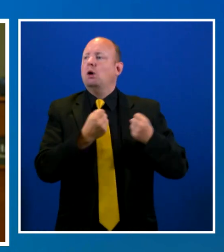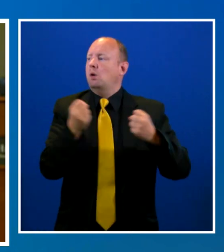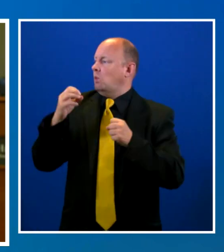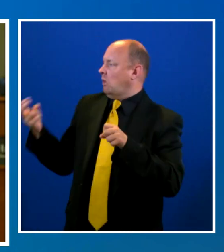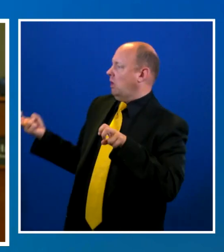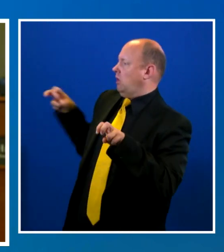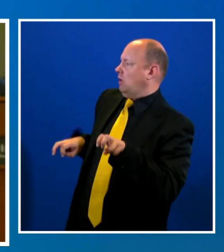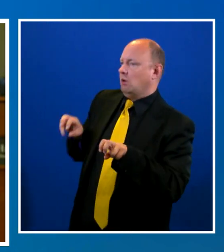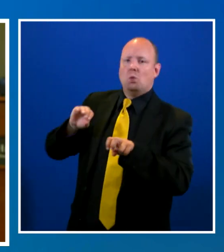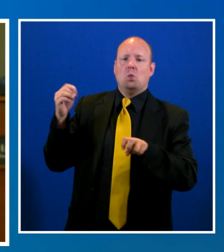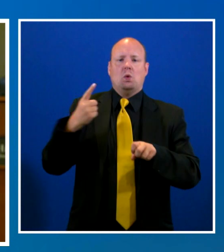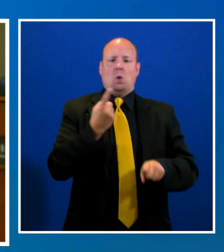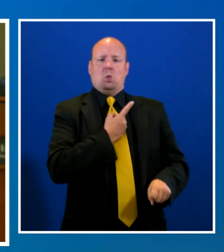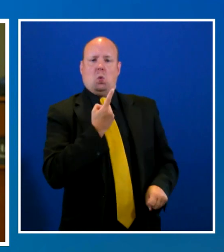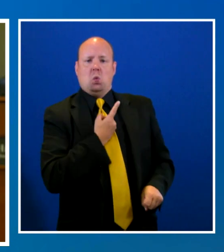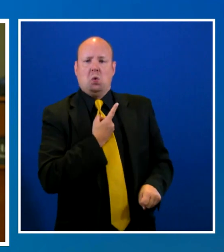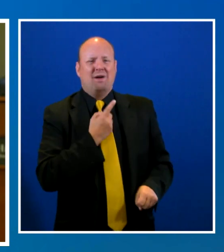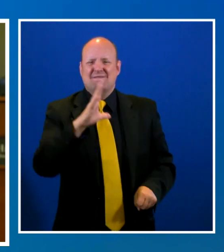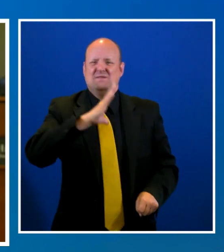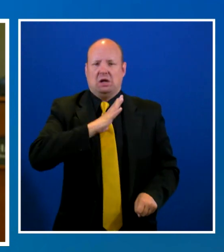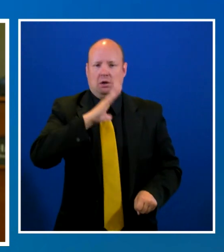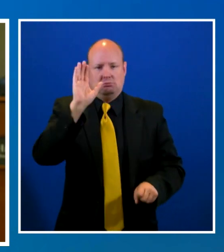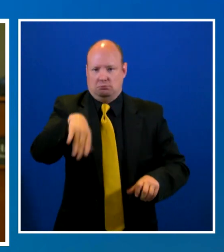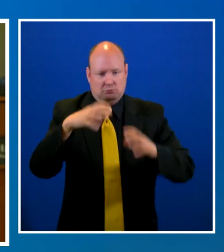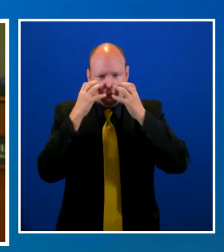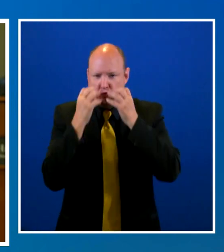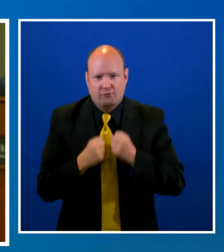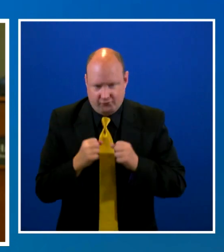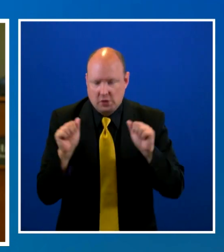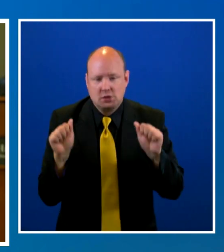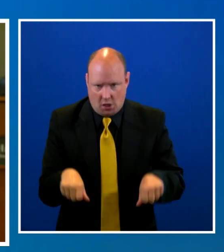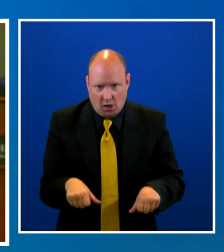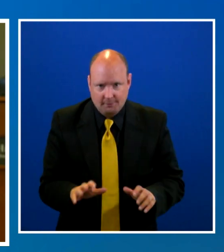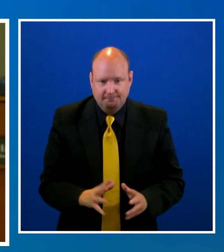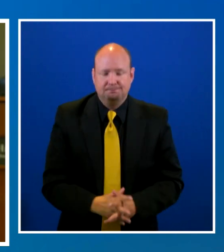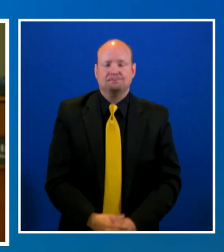As our vaccination efforts continue to ramp up, we all must